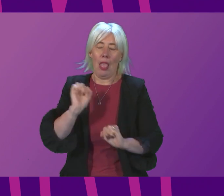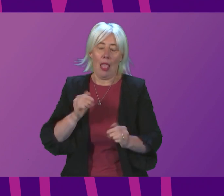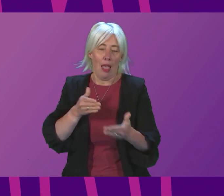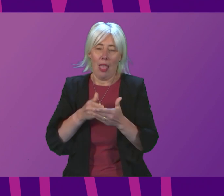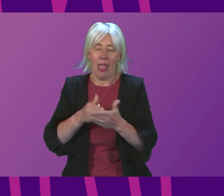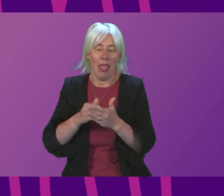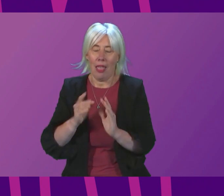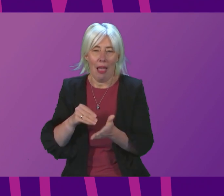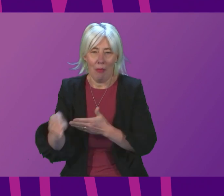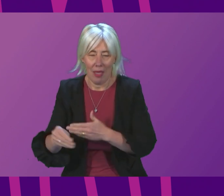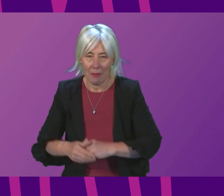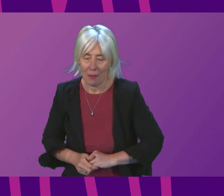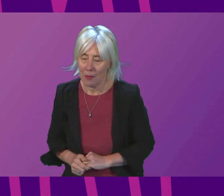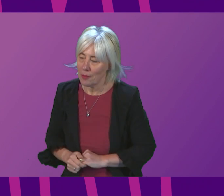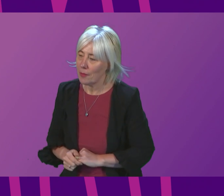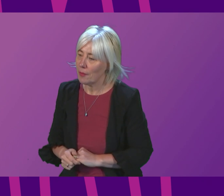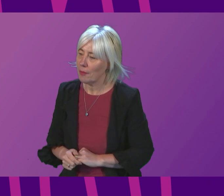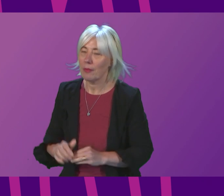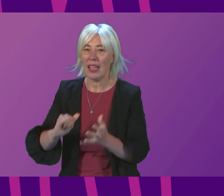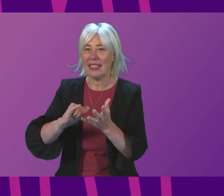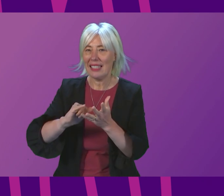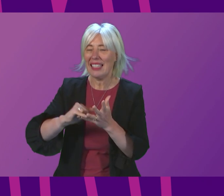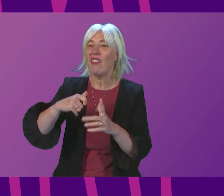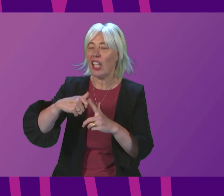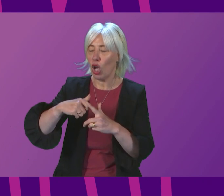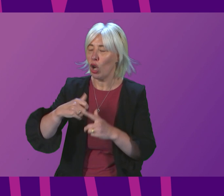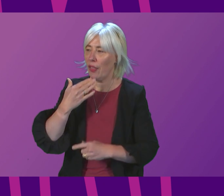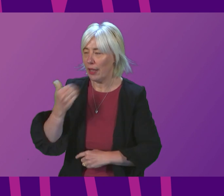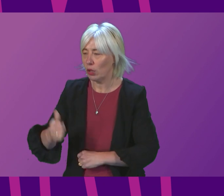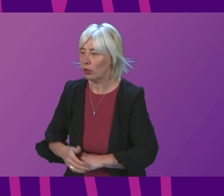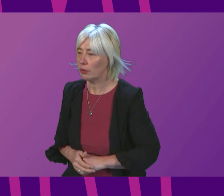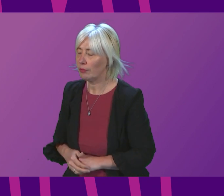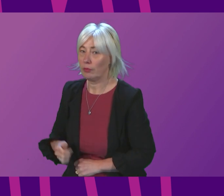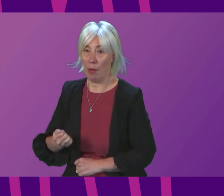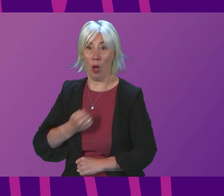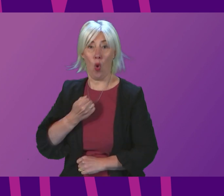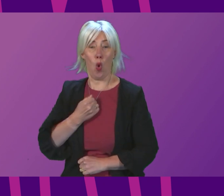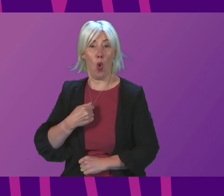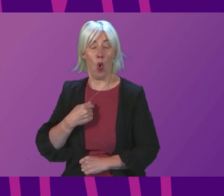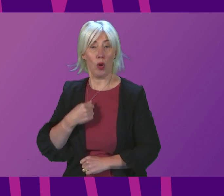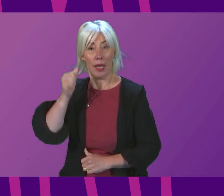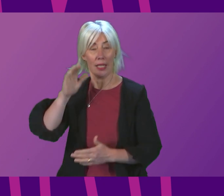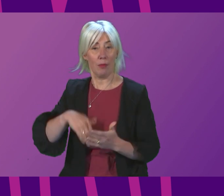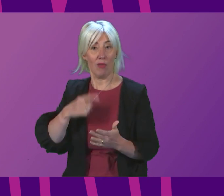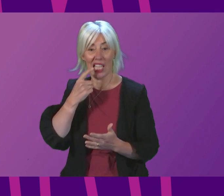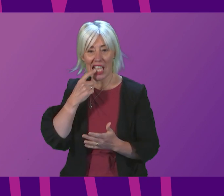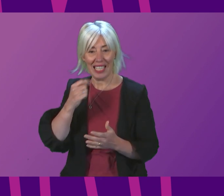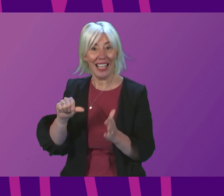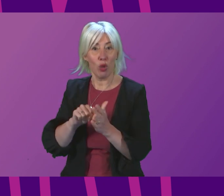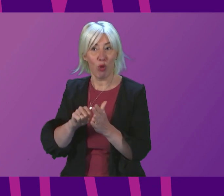I had my own experience with dental problems last week.